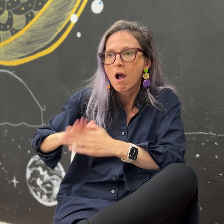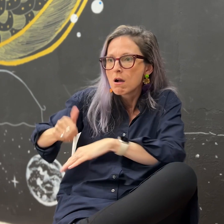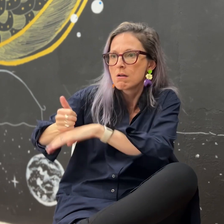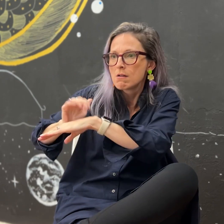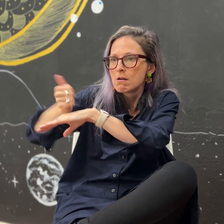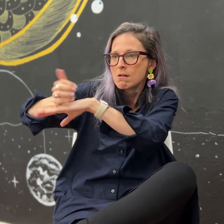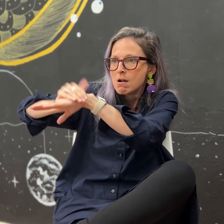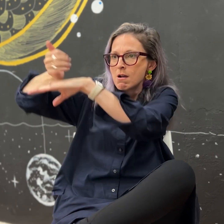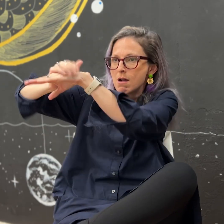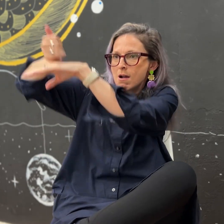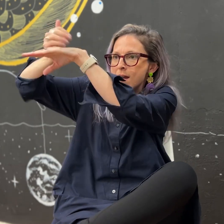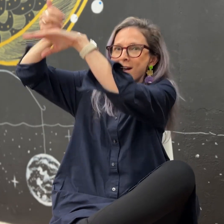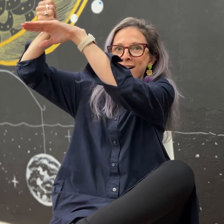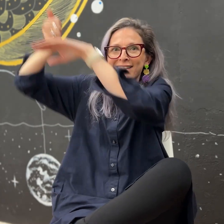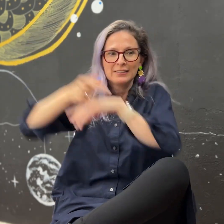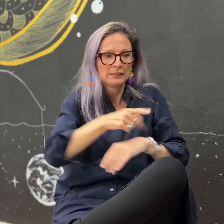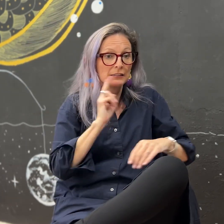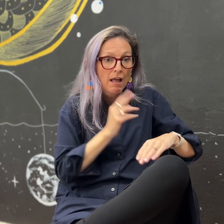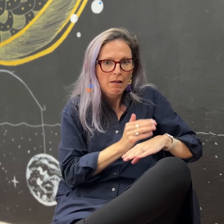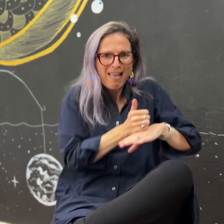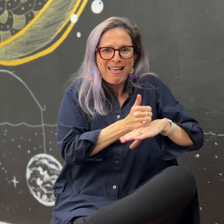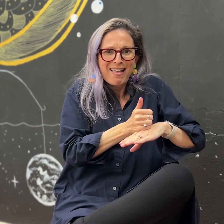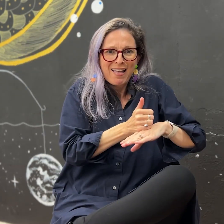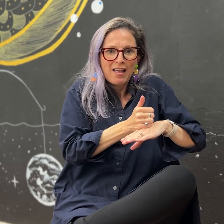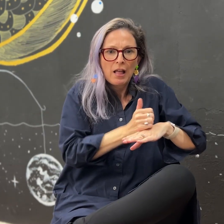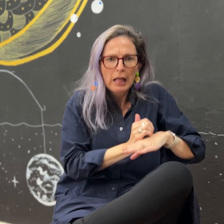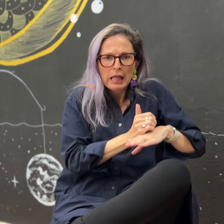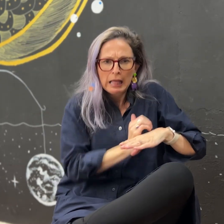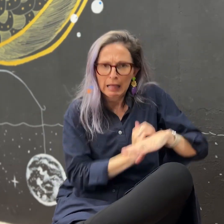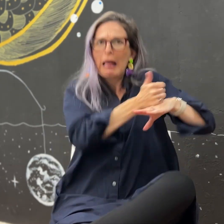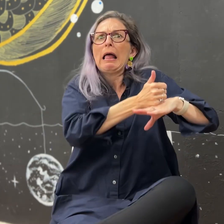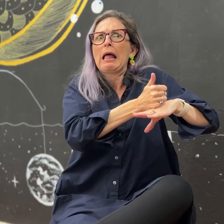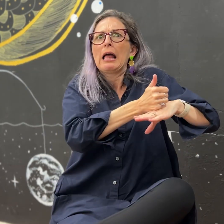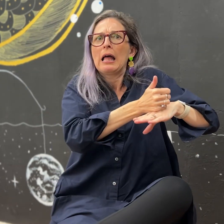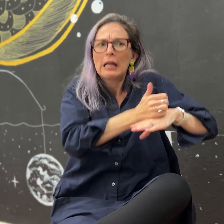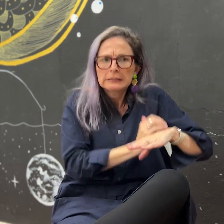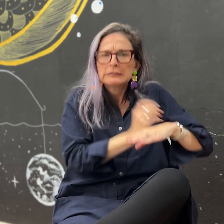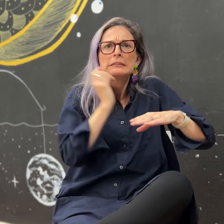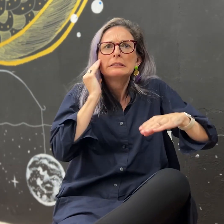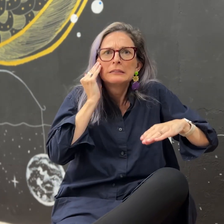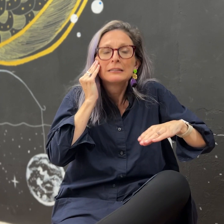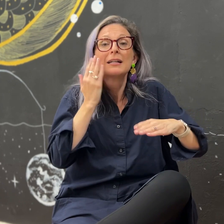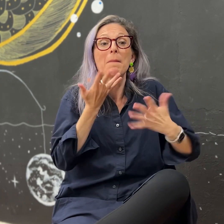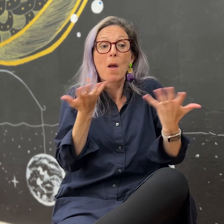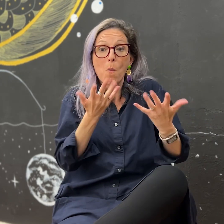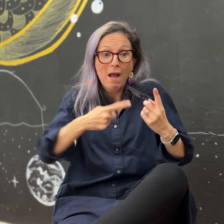a strong foundation to build from, but Deaf people are really only just starting to find their way,